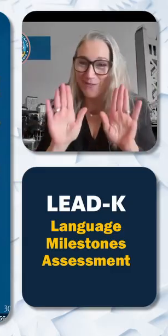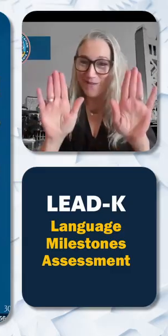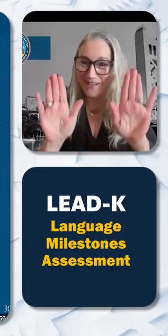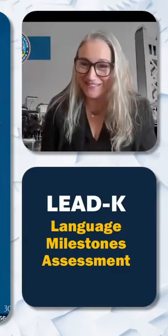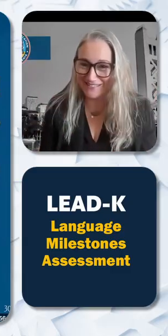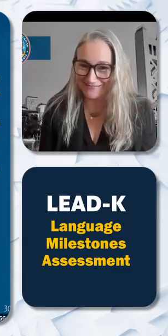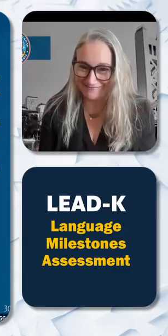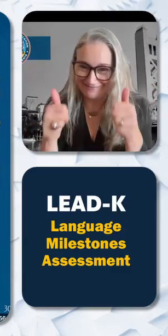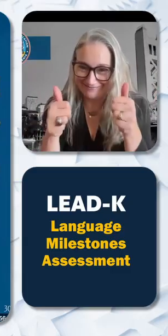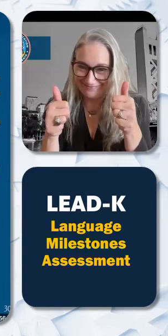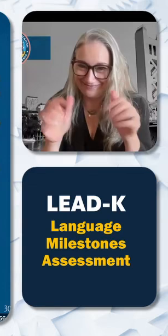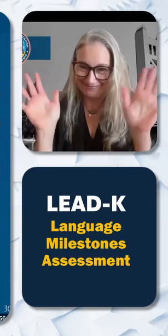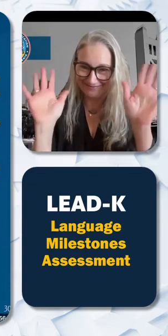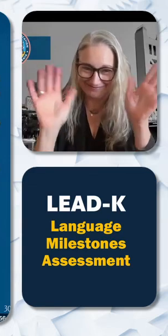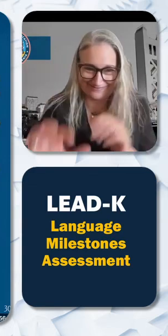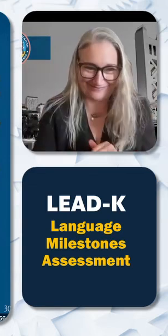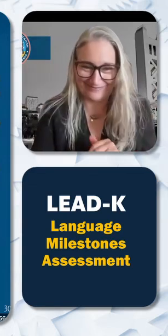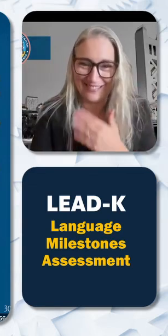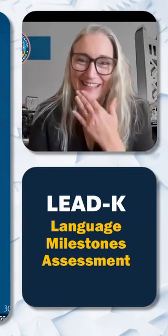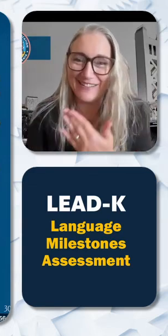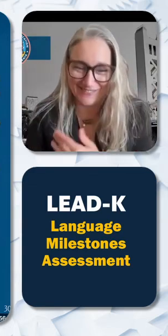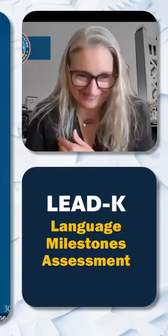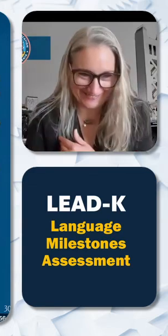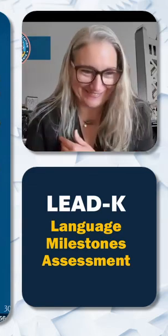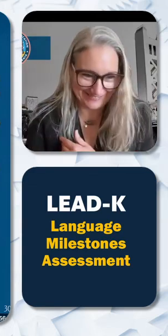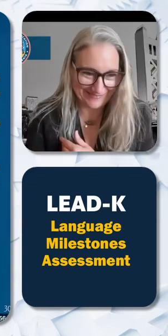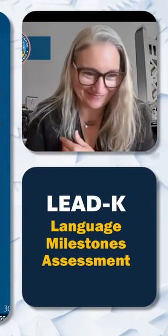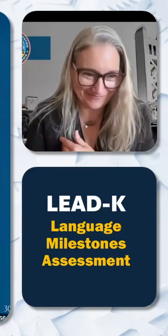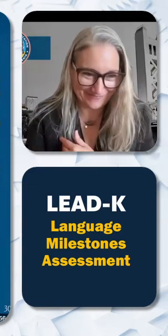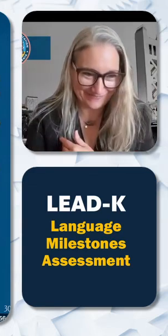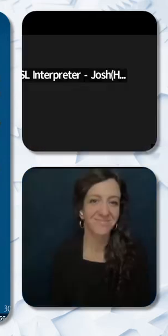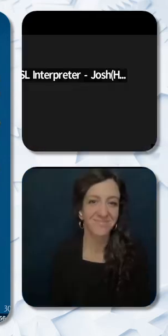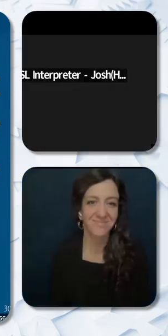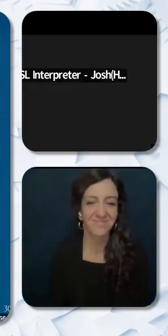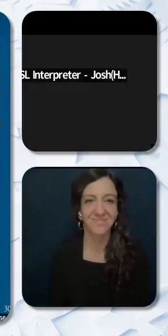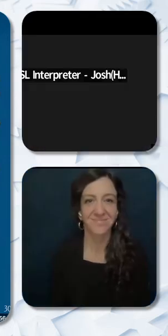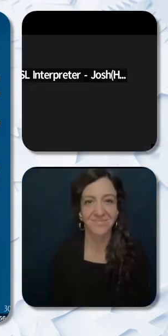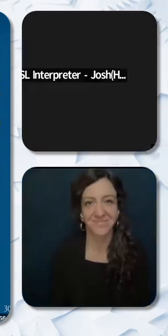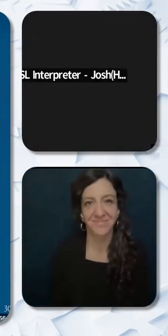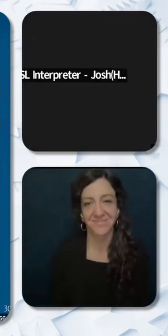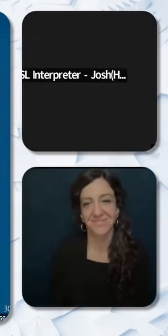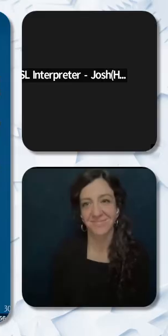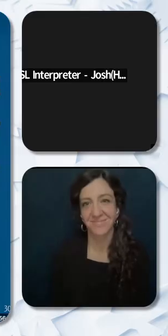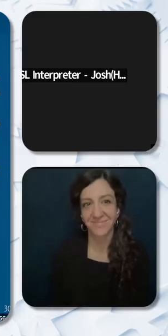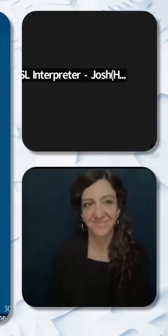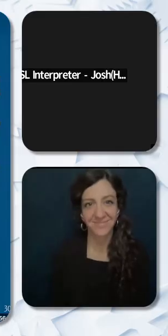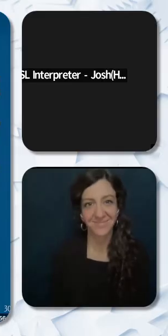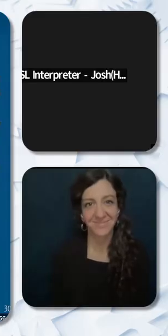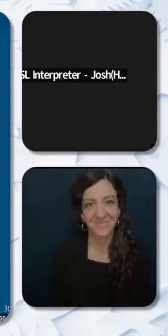The floor is yours, Cornelia. Thank you.